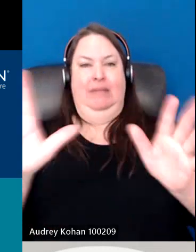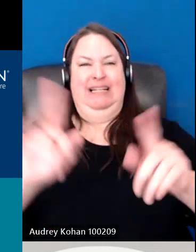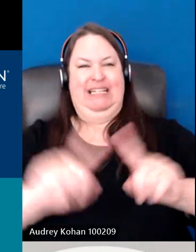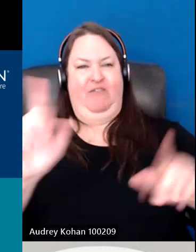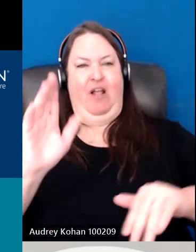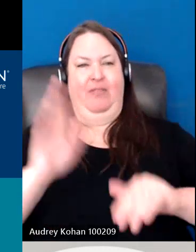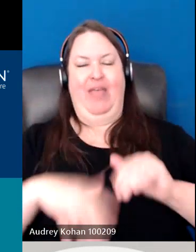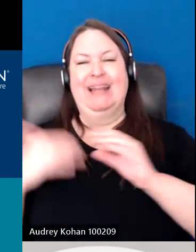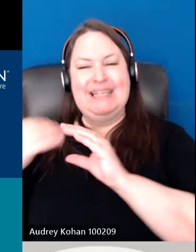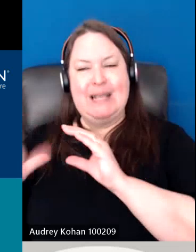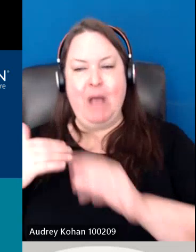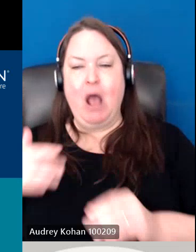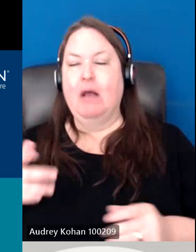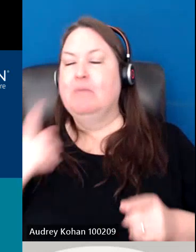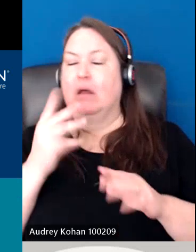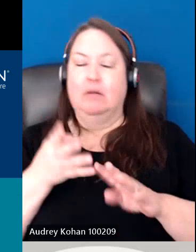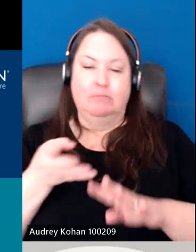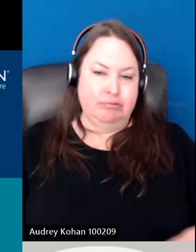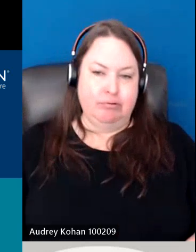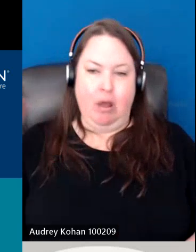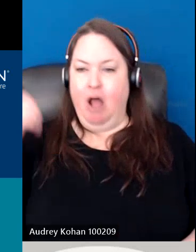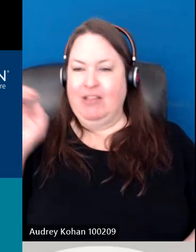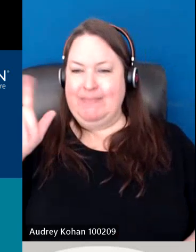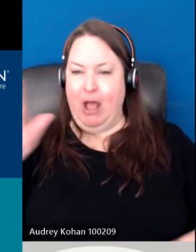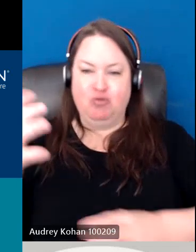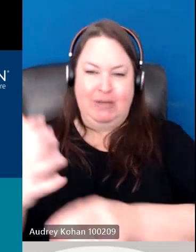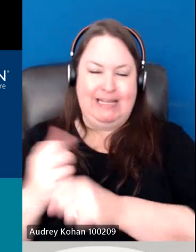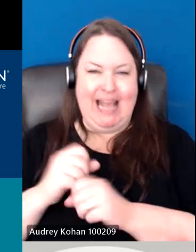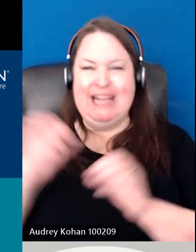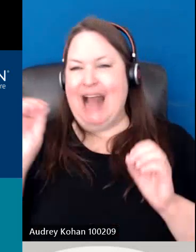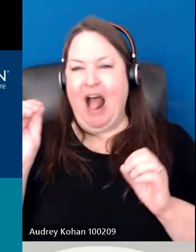emails the hundreds of other emails that you receive and nothing falls through the cracks